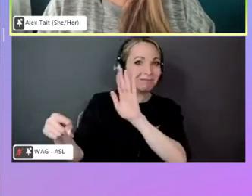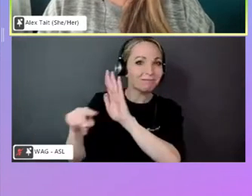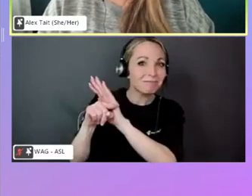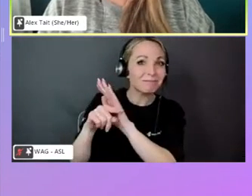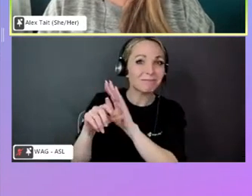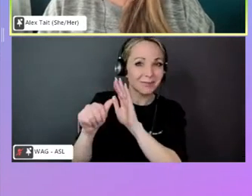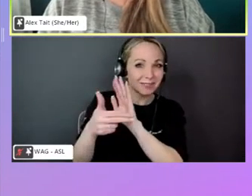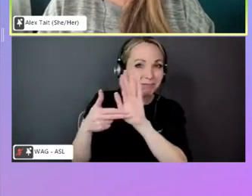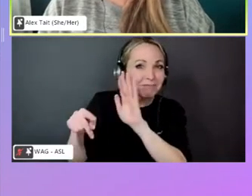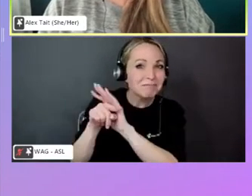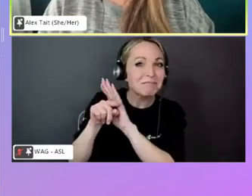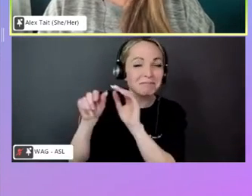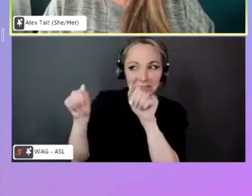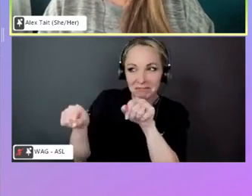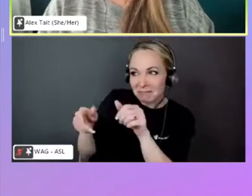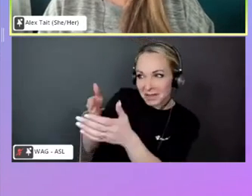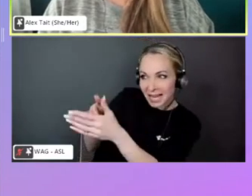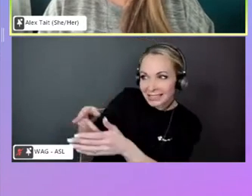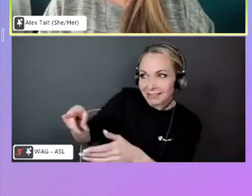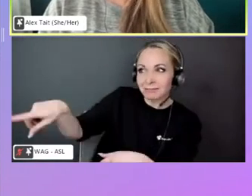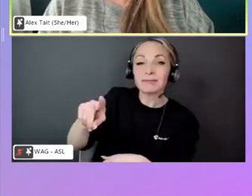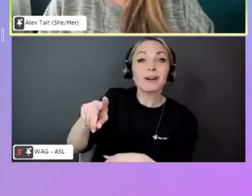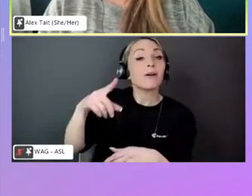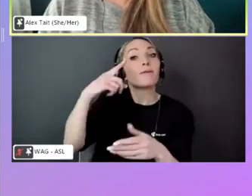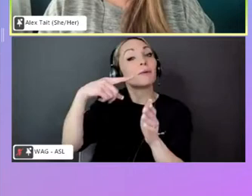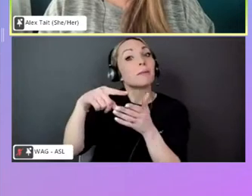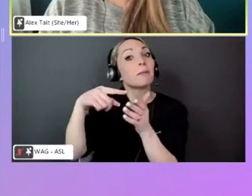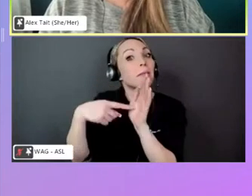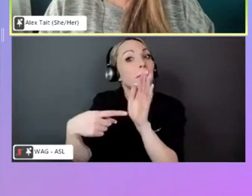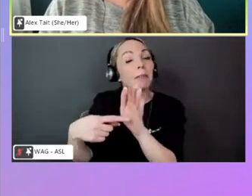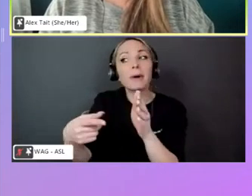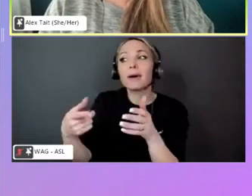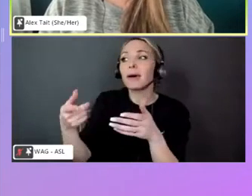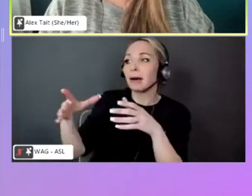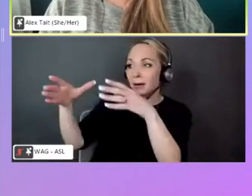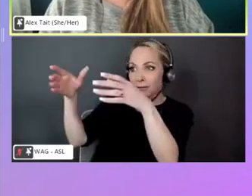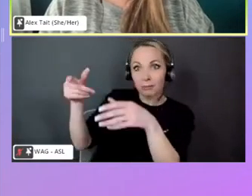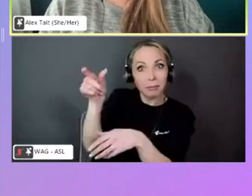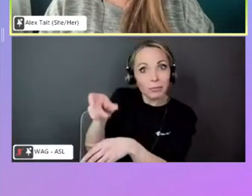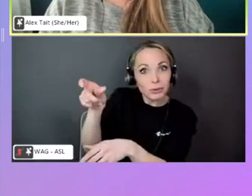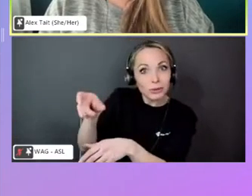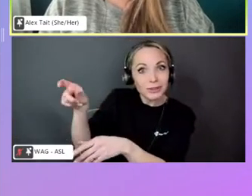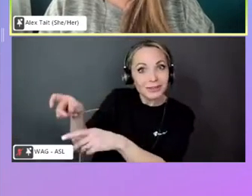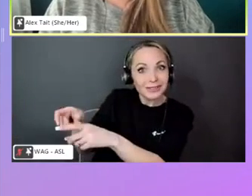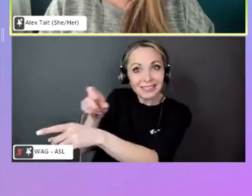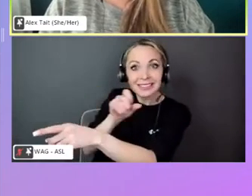stereotypes. There's many forms of unconscious bias. Some examples include assuming seniors won't use our app